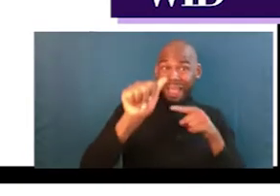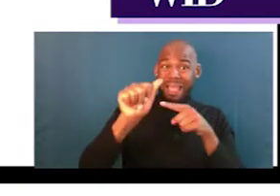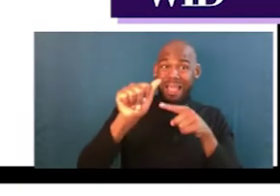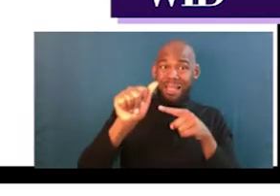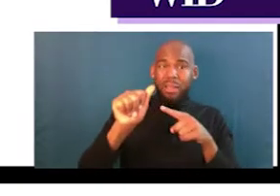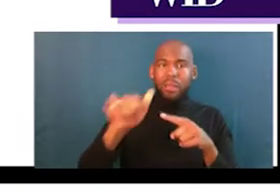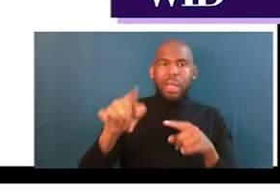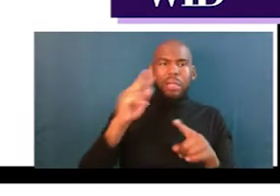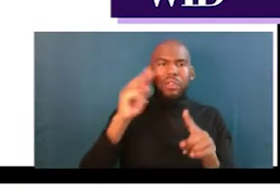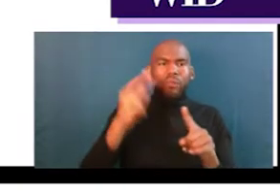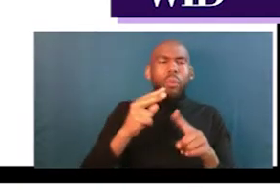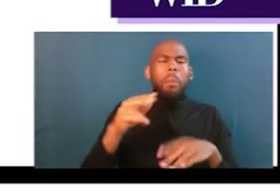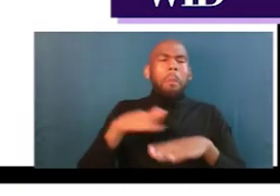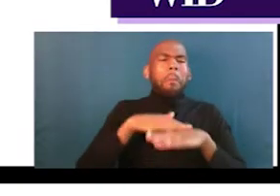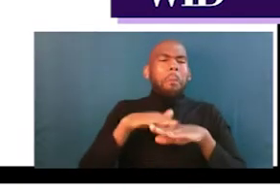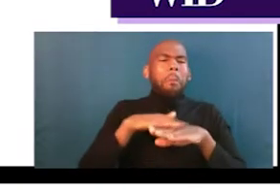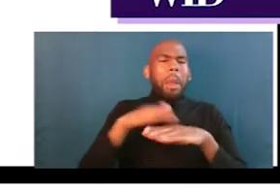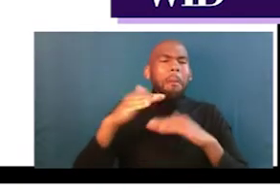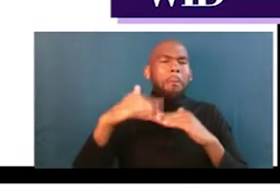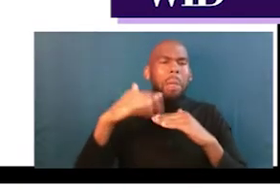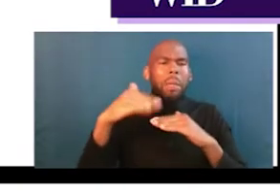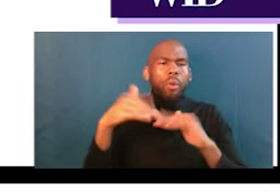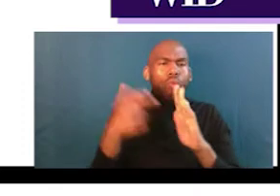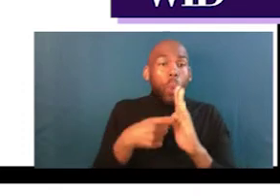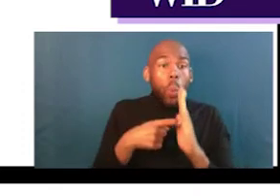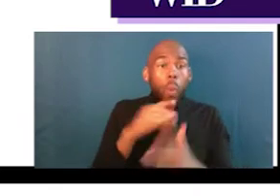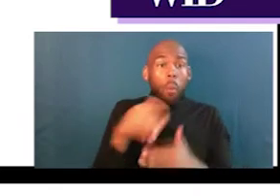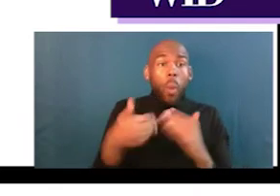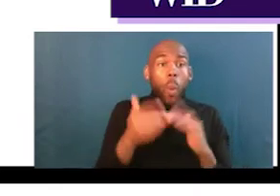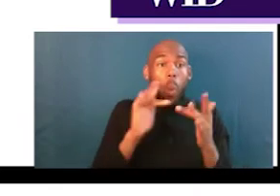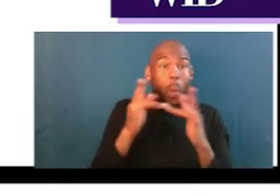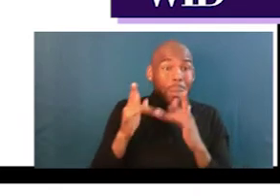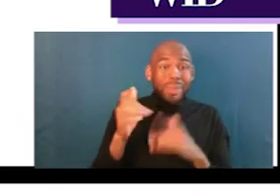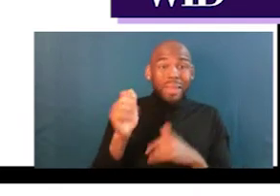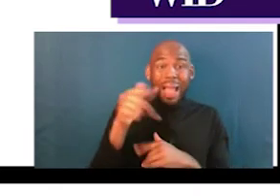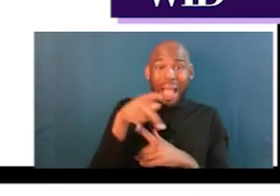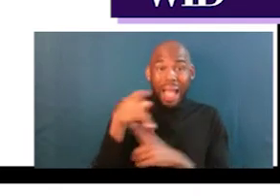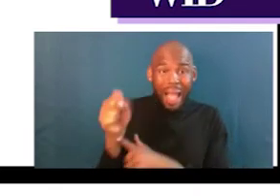is viewed as the bare minimum level of requirement which all websites, apps, documents and other